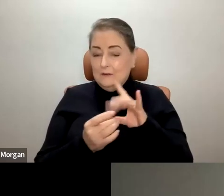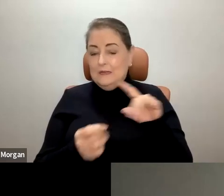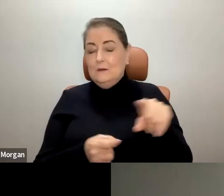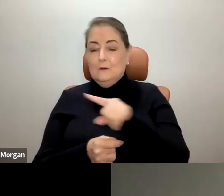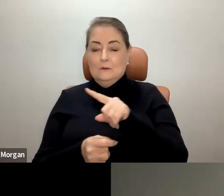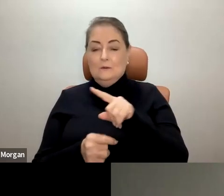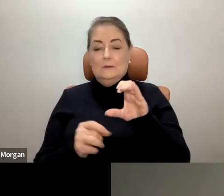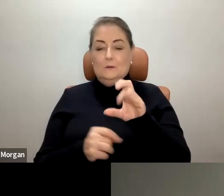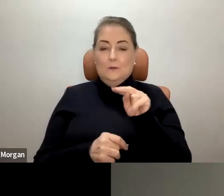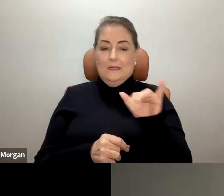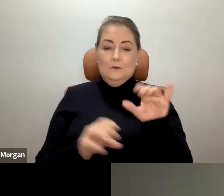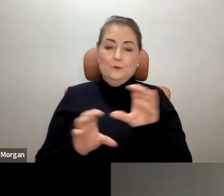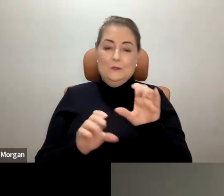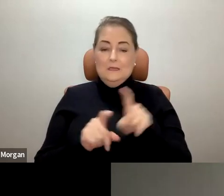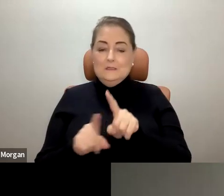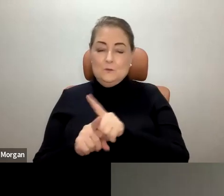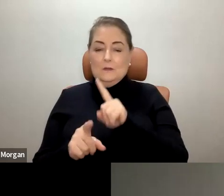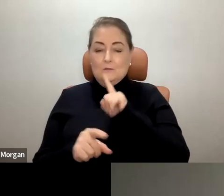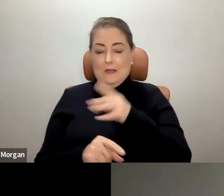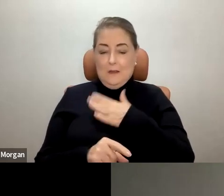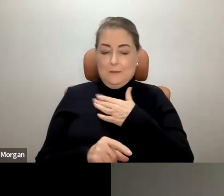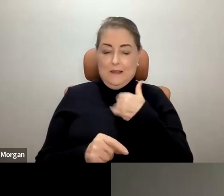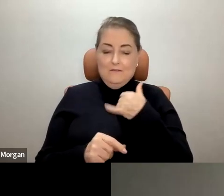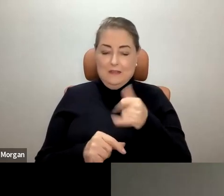well. So I'm really happy to have this opportunity to share.